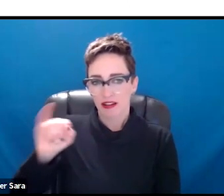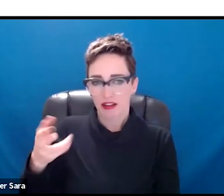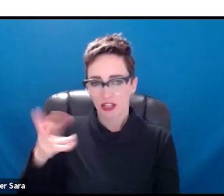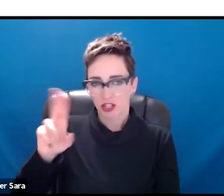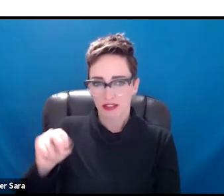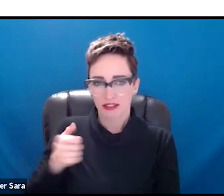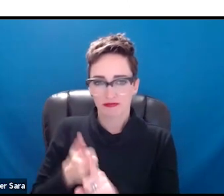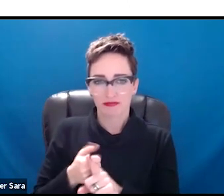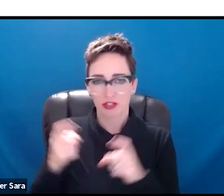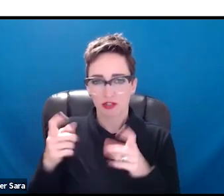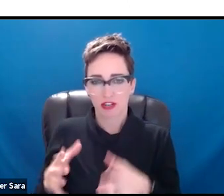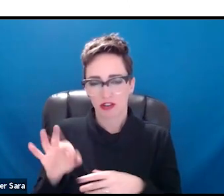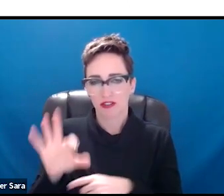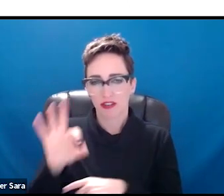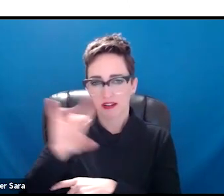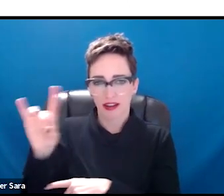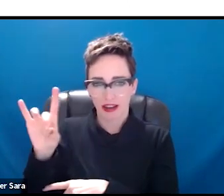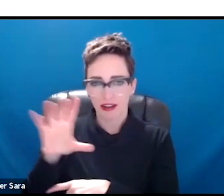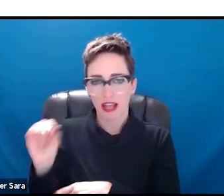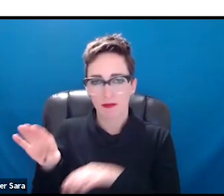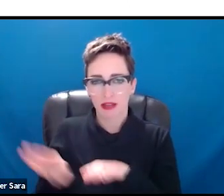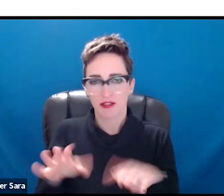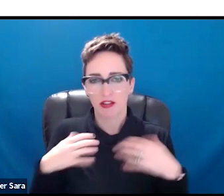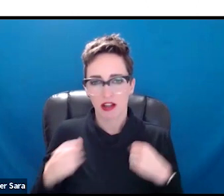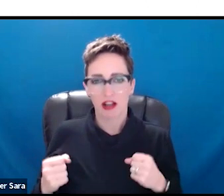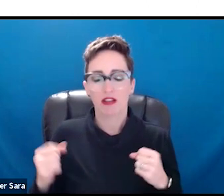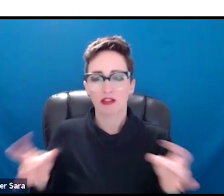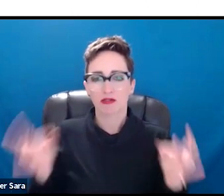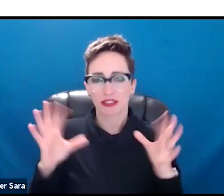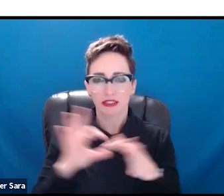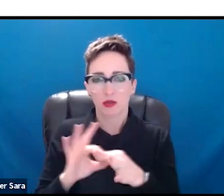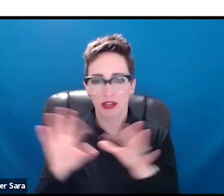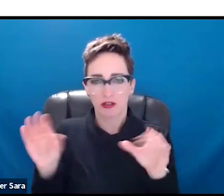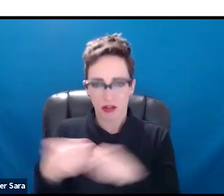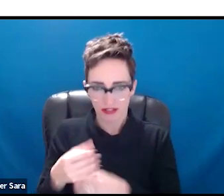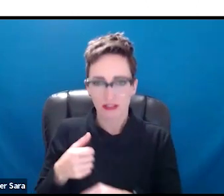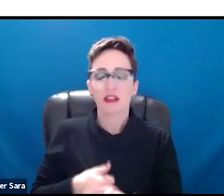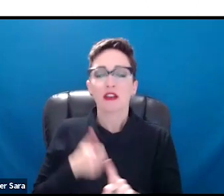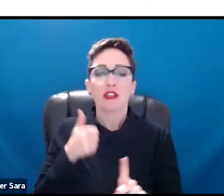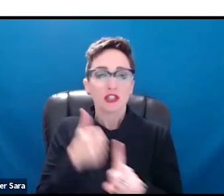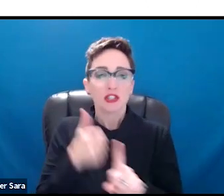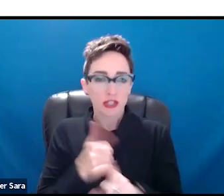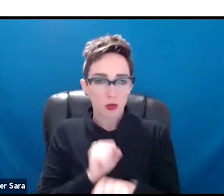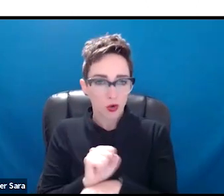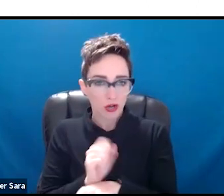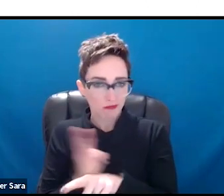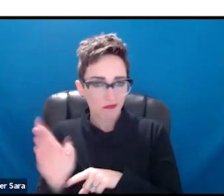of the 988 and Behavioral Health Crisis Coordinating Office. Ms. Johnson has worked in the behavioral health field for 26 years